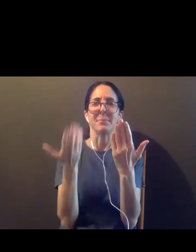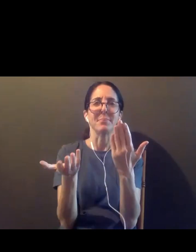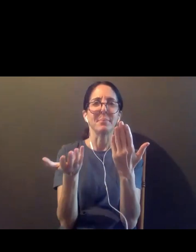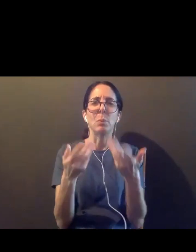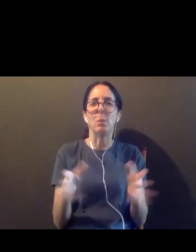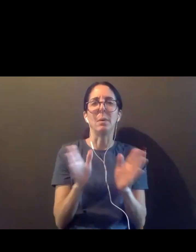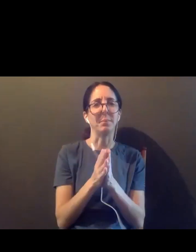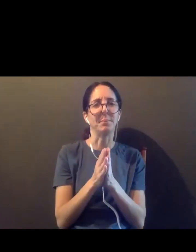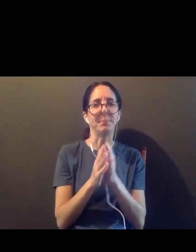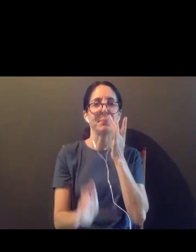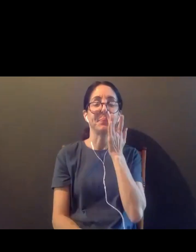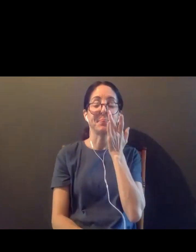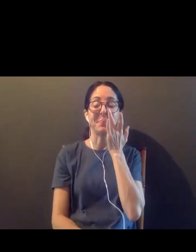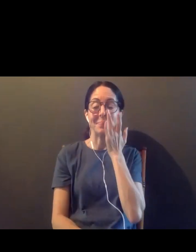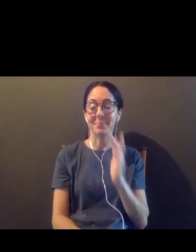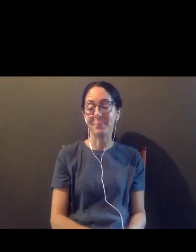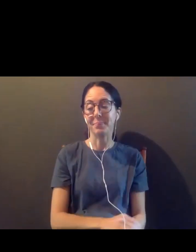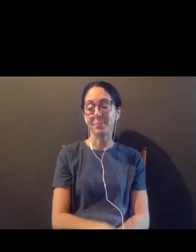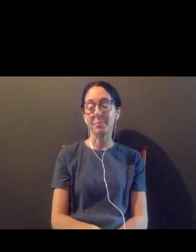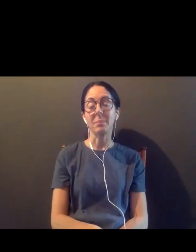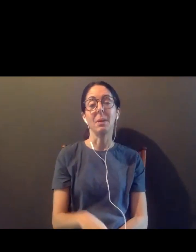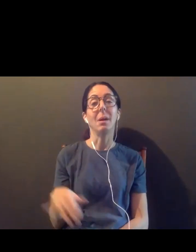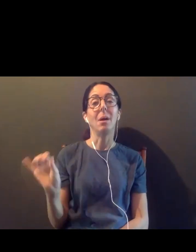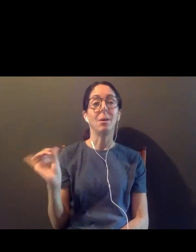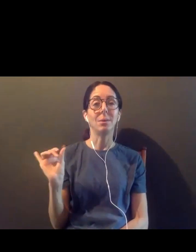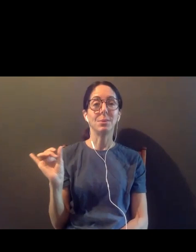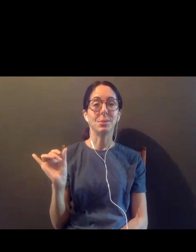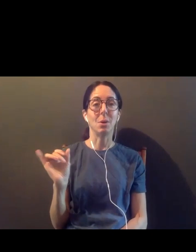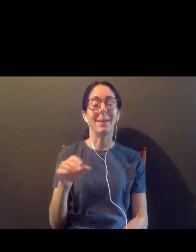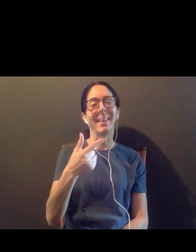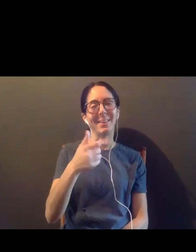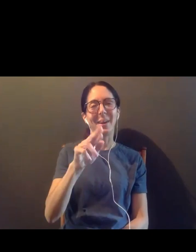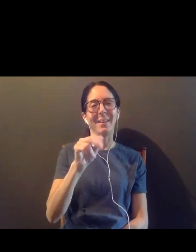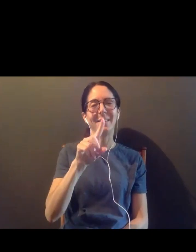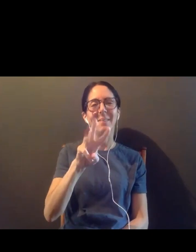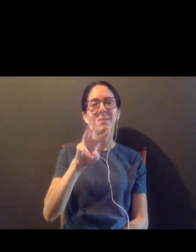So, and then there’s an opportunity too, like at Grandview Kids, we will say there